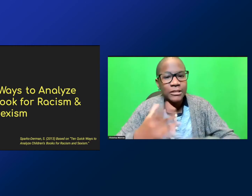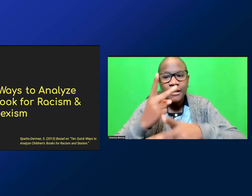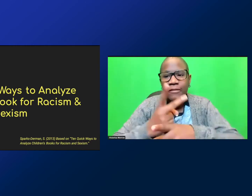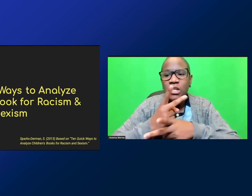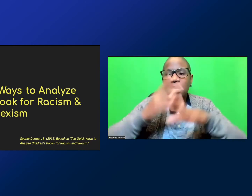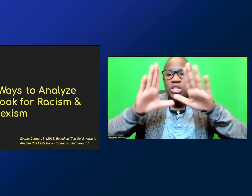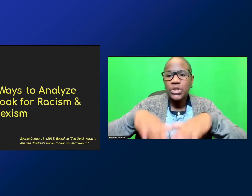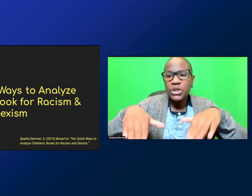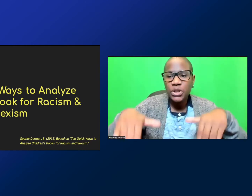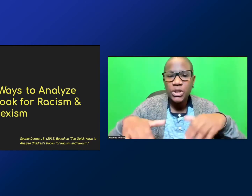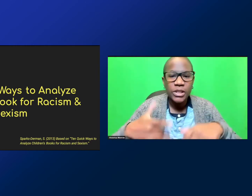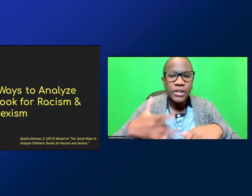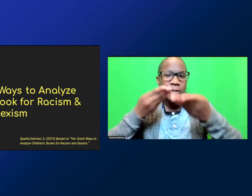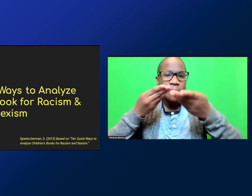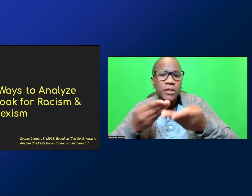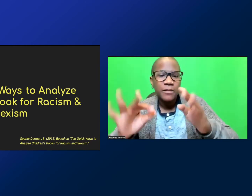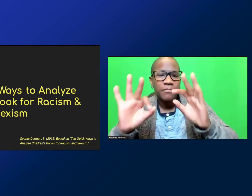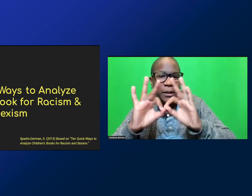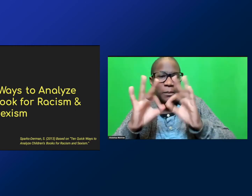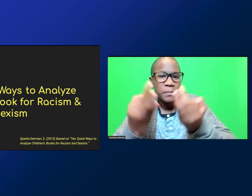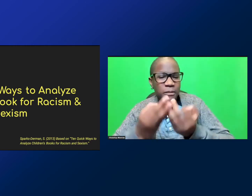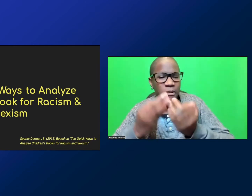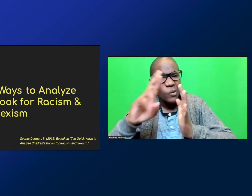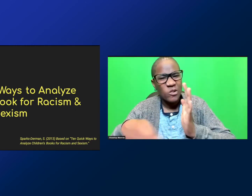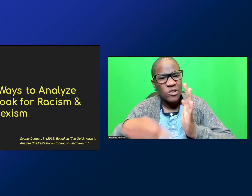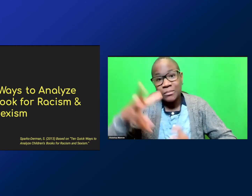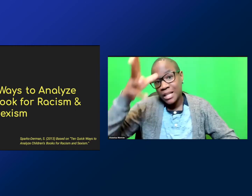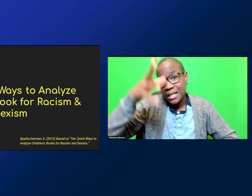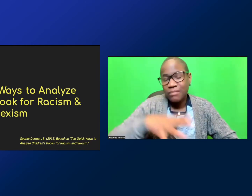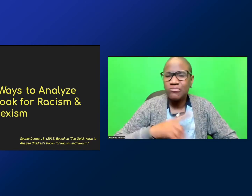or taking care of the home you know they're the caregivers of the family the ones who are